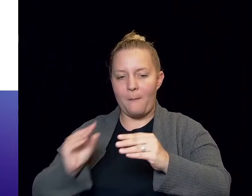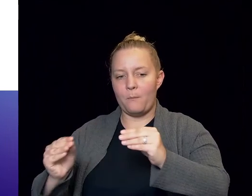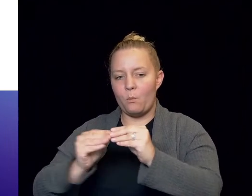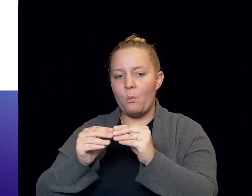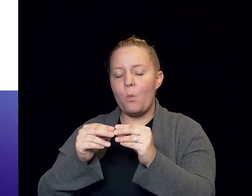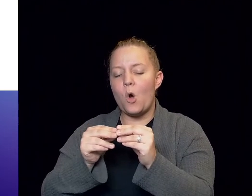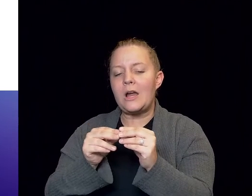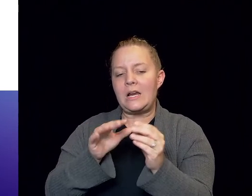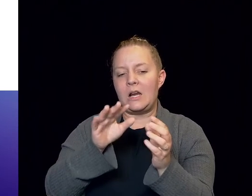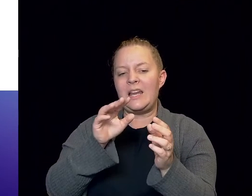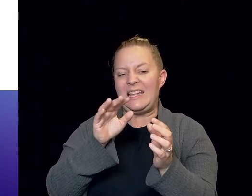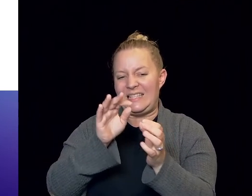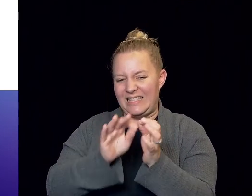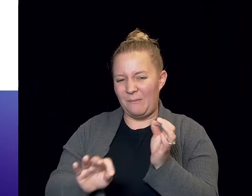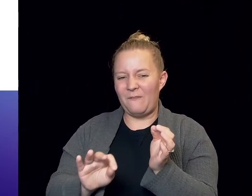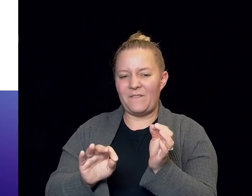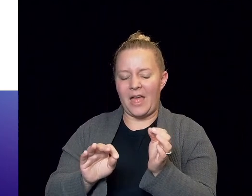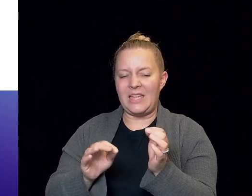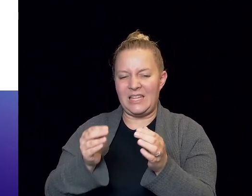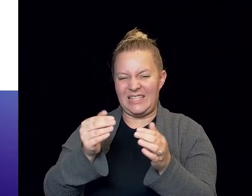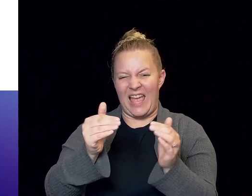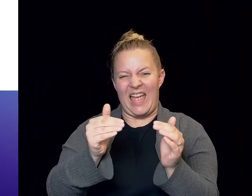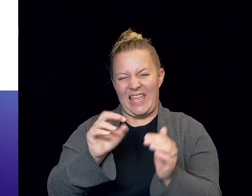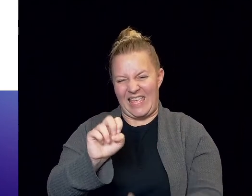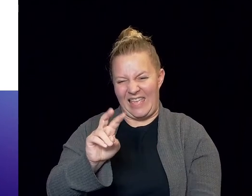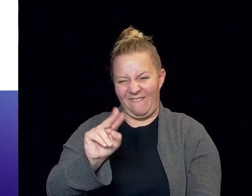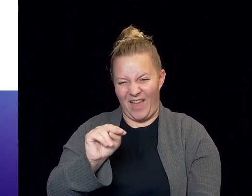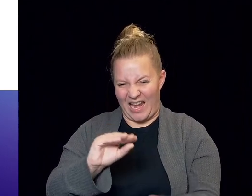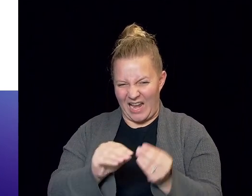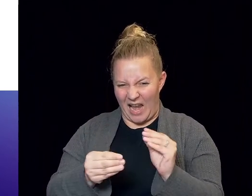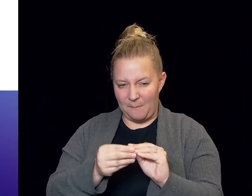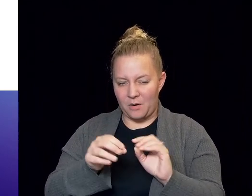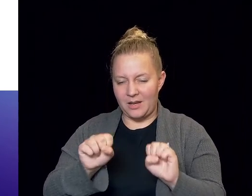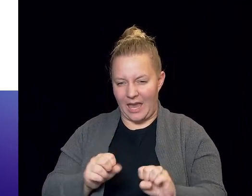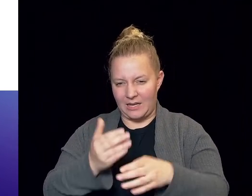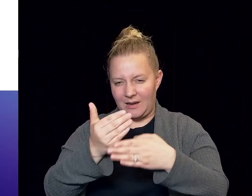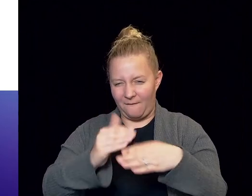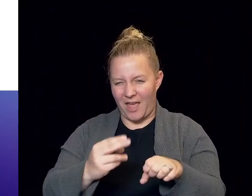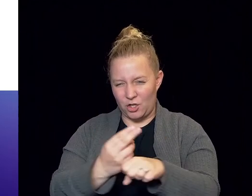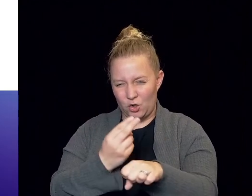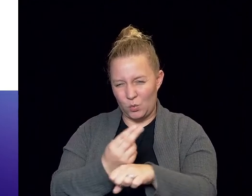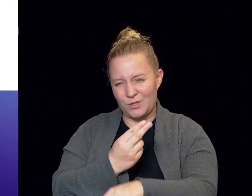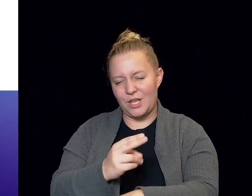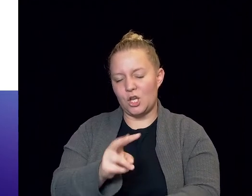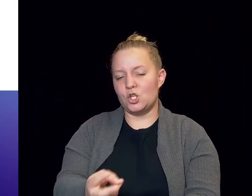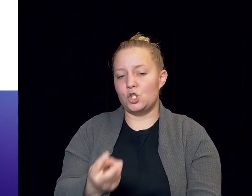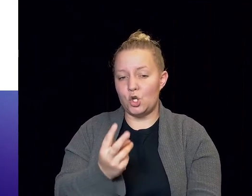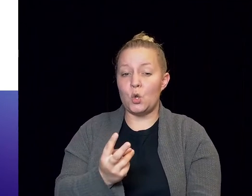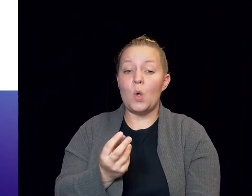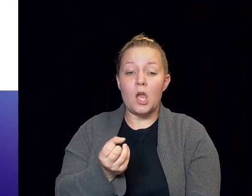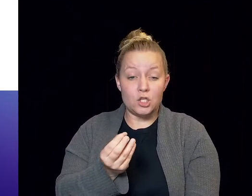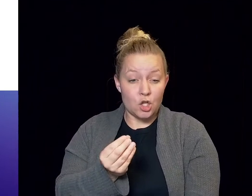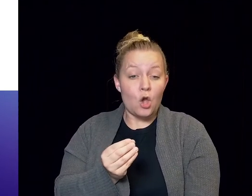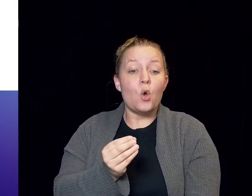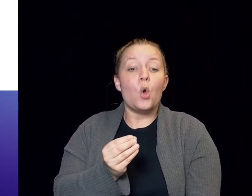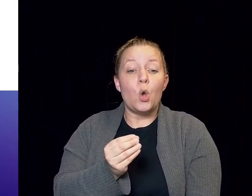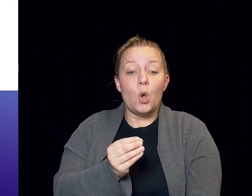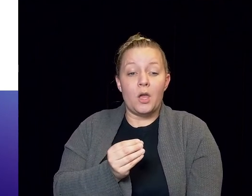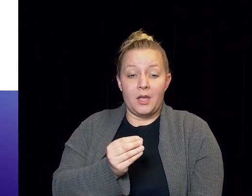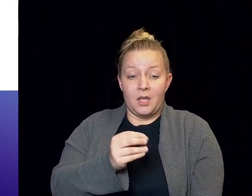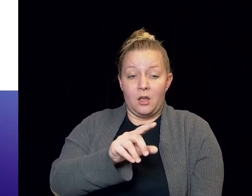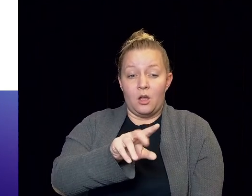I know that they are divisible by 2, because they're even. So, 292 divided by 2 is 146/500